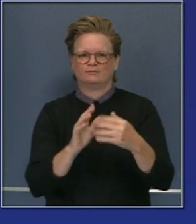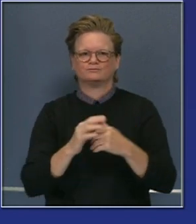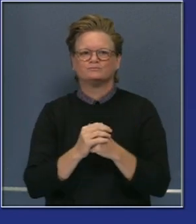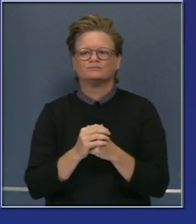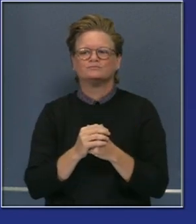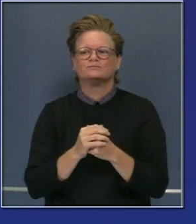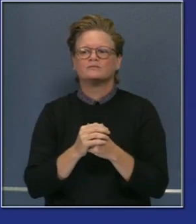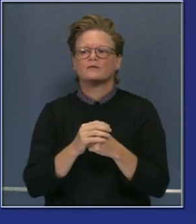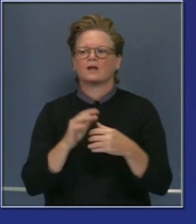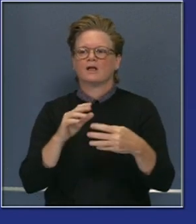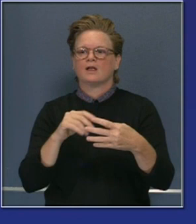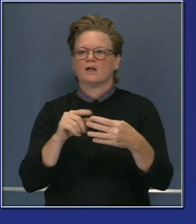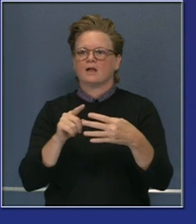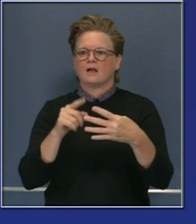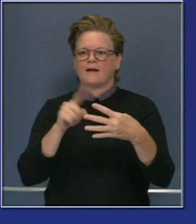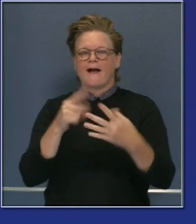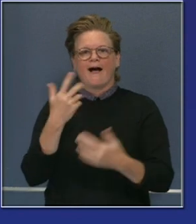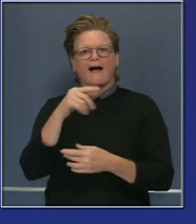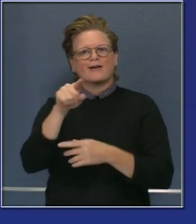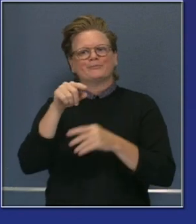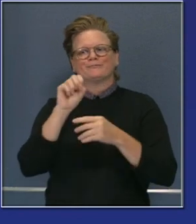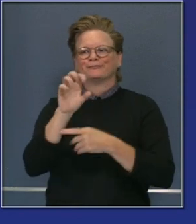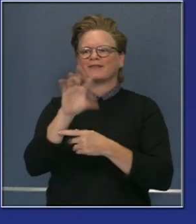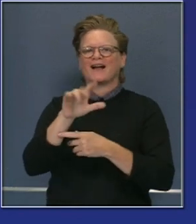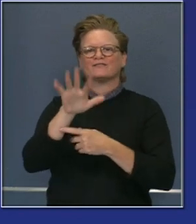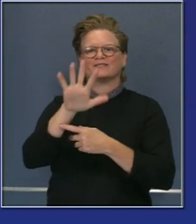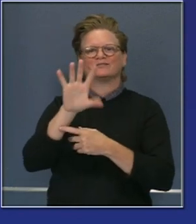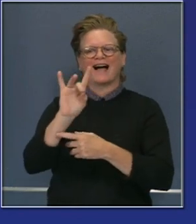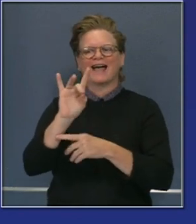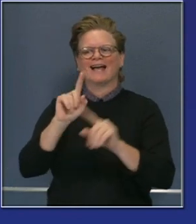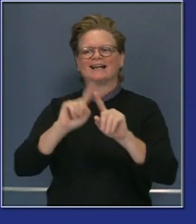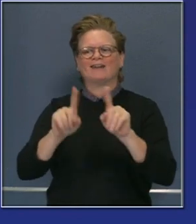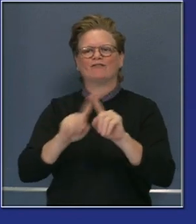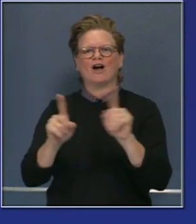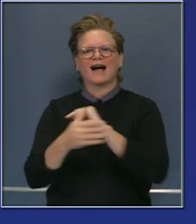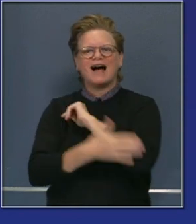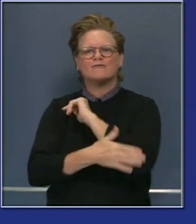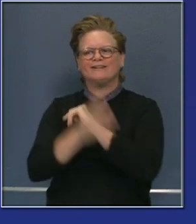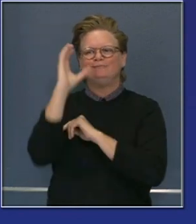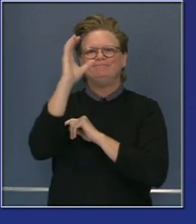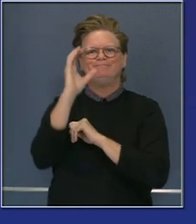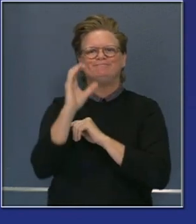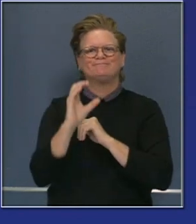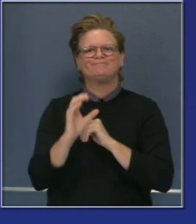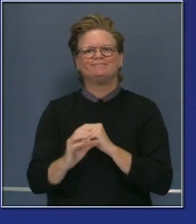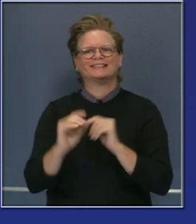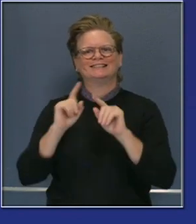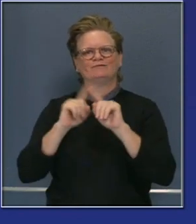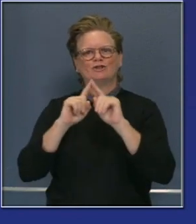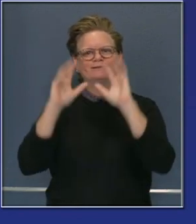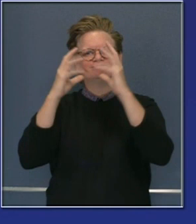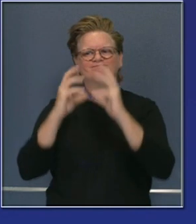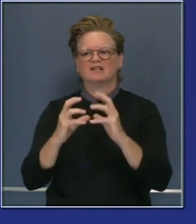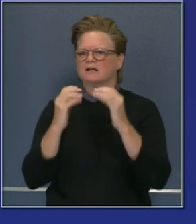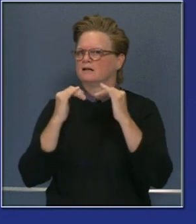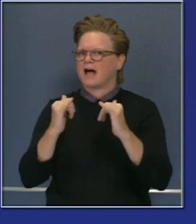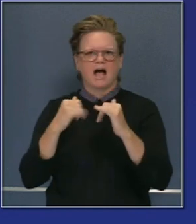LOT ABOUT TEARS, FOUR TEARS AND THE COLORS ATTACHED TO THAT WE WILL GET TO THAT IN A MOMENT AT FOUR TEARS, NOT 58 COUNTY